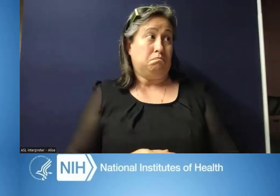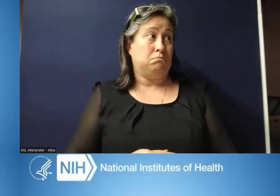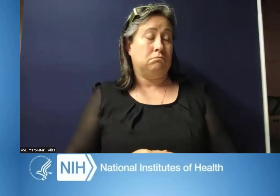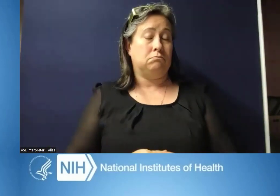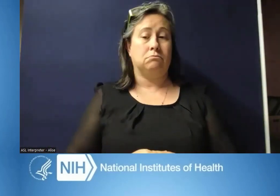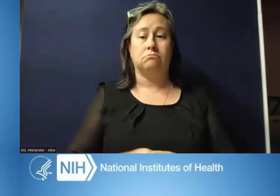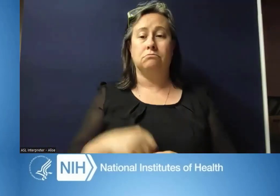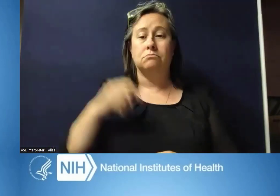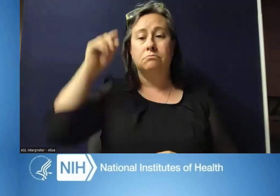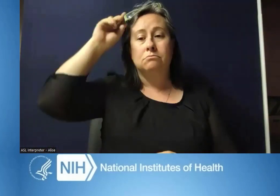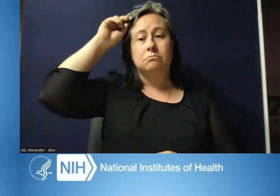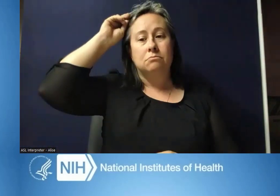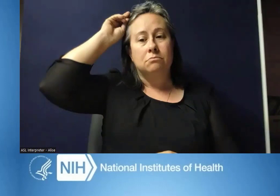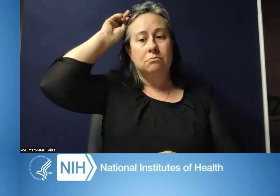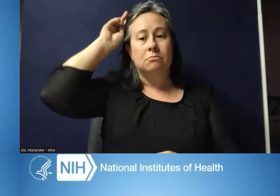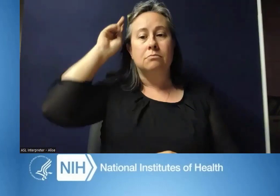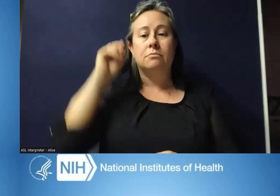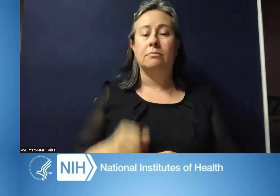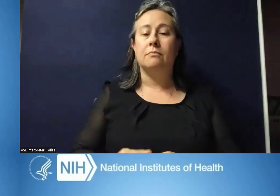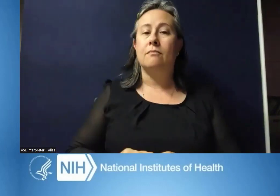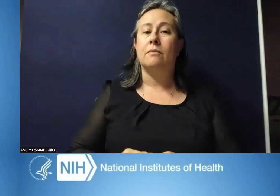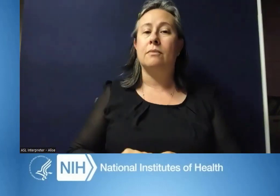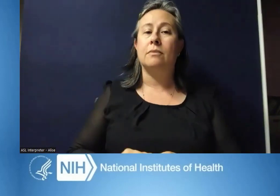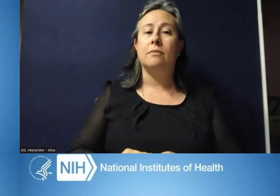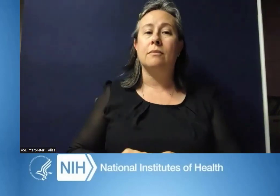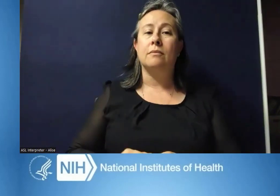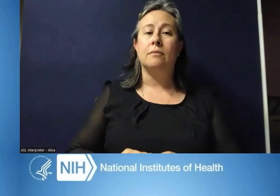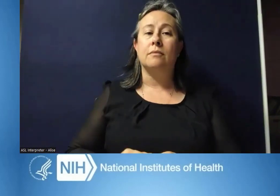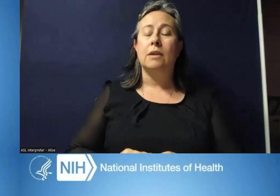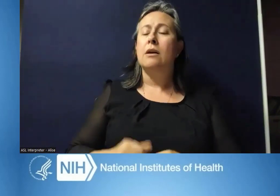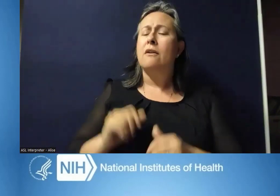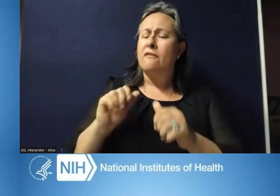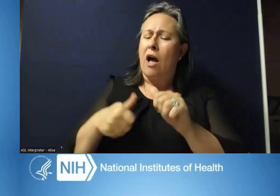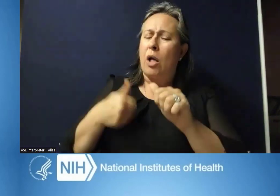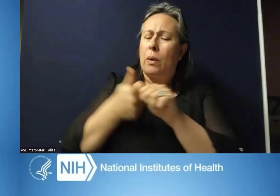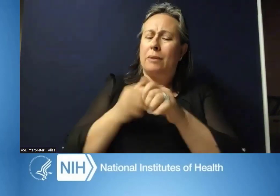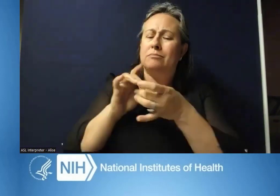Kasima Garst: Great, thank you. Following up on some of the invoicing, there's a question.